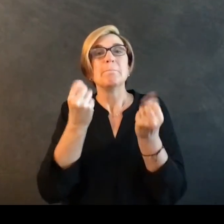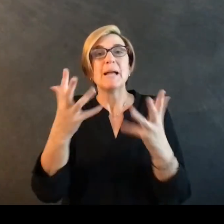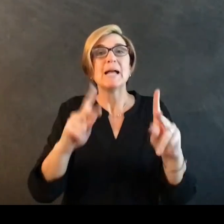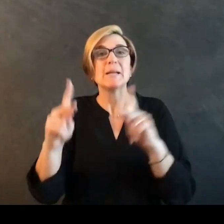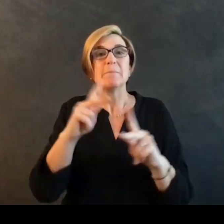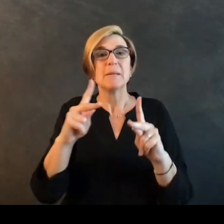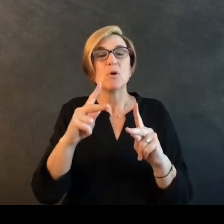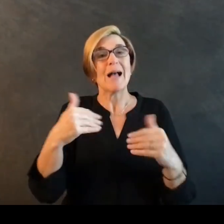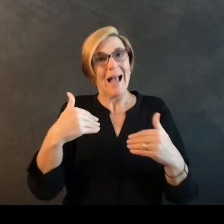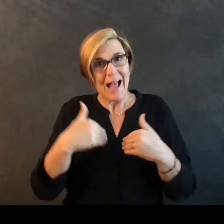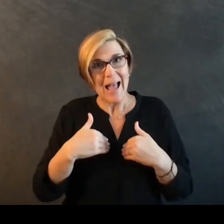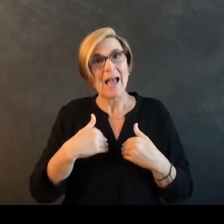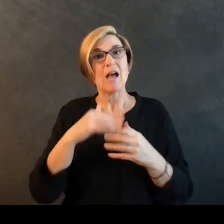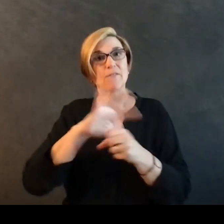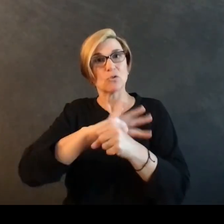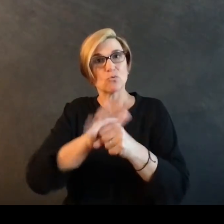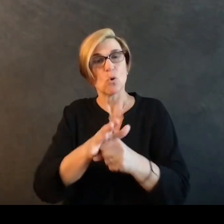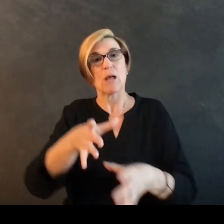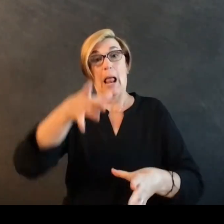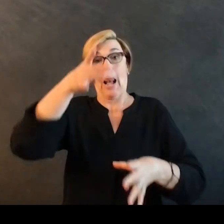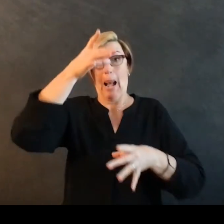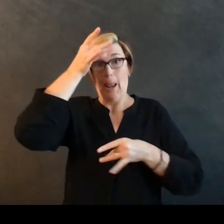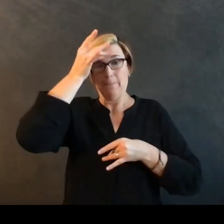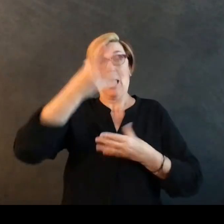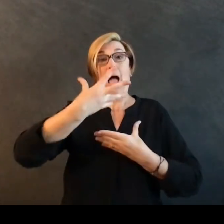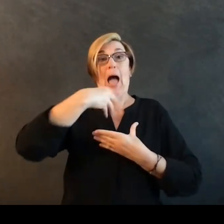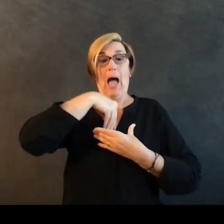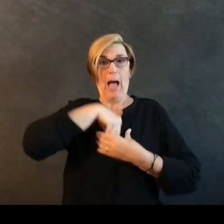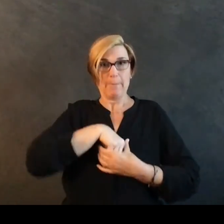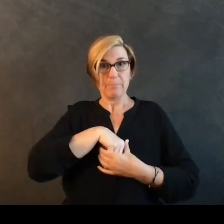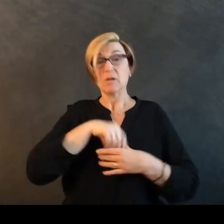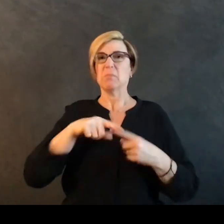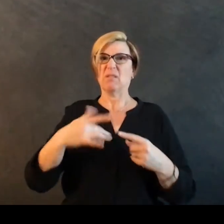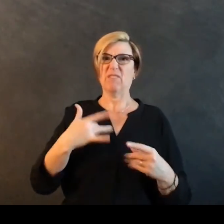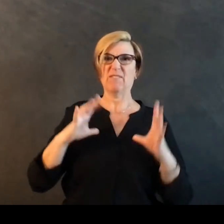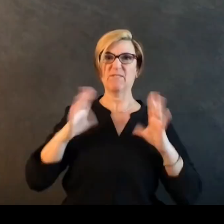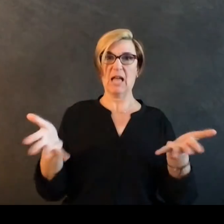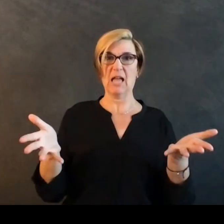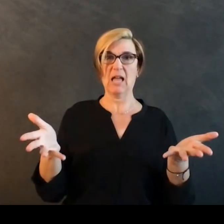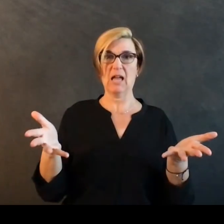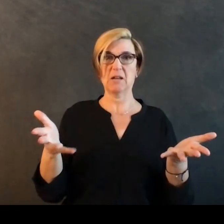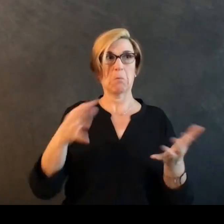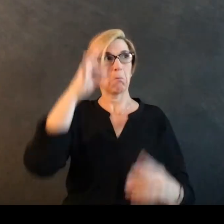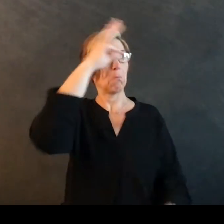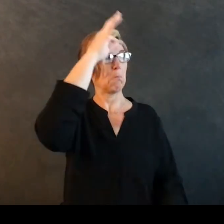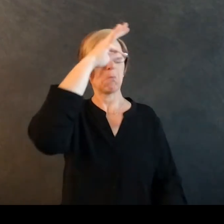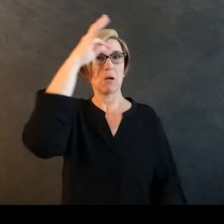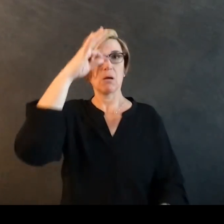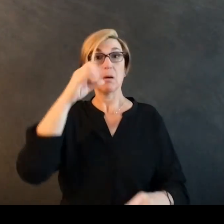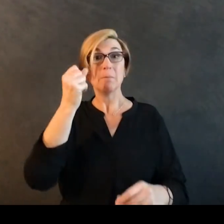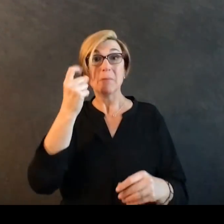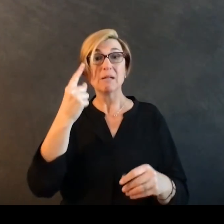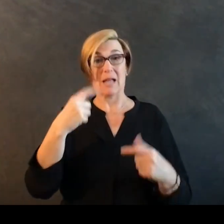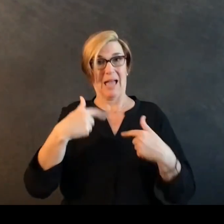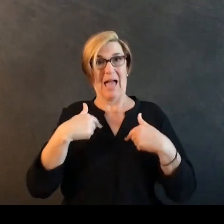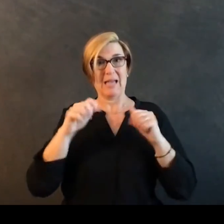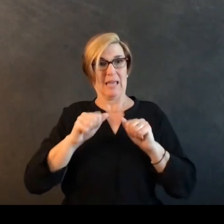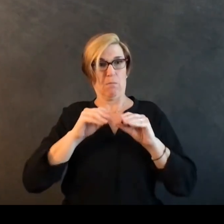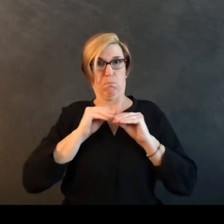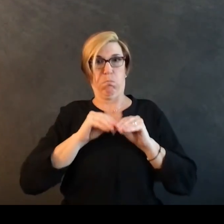corona virus but have the ability to infect others we want you to put these guidelines into practice social distancing using a drive-through at a